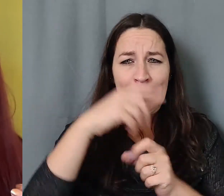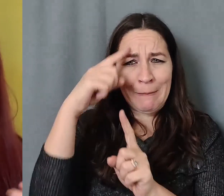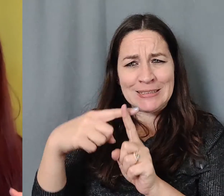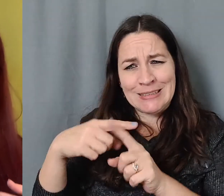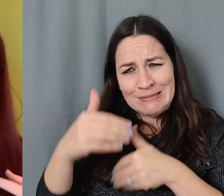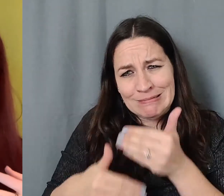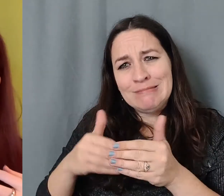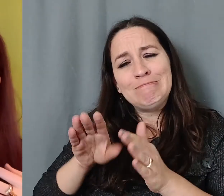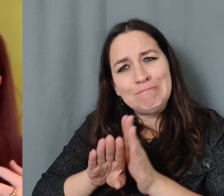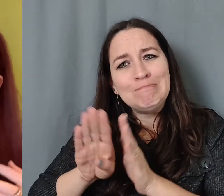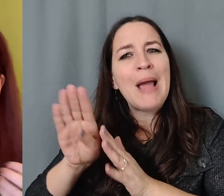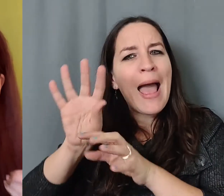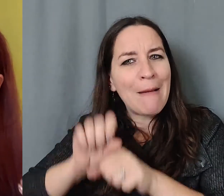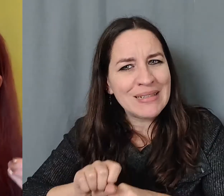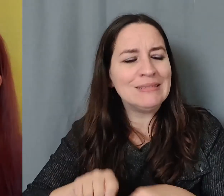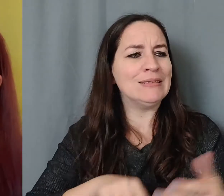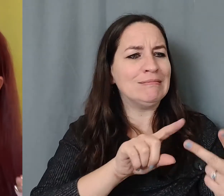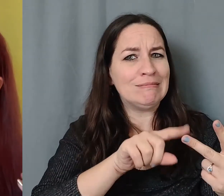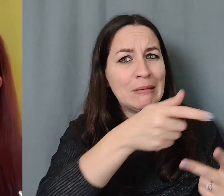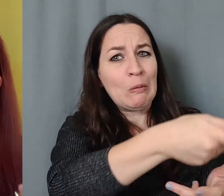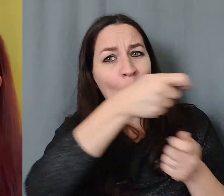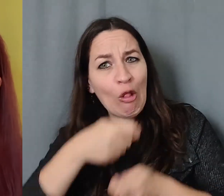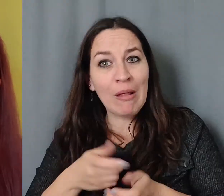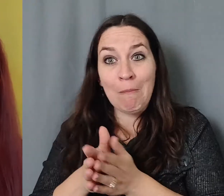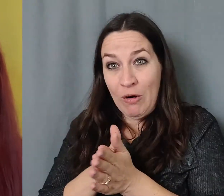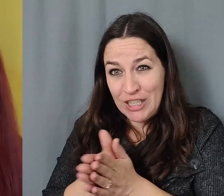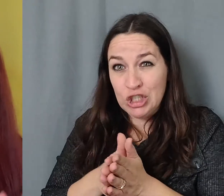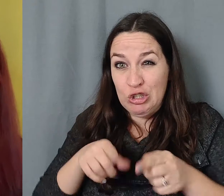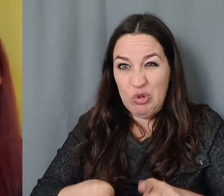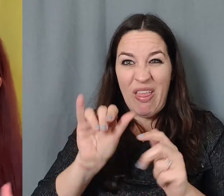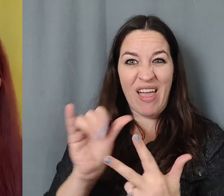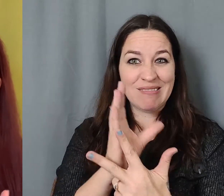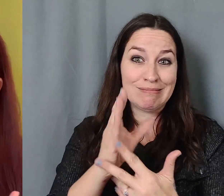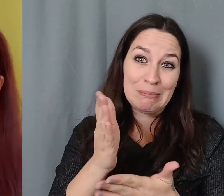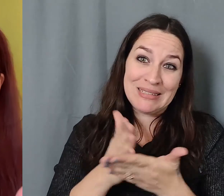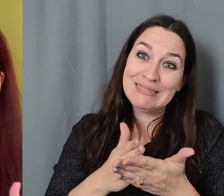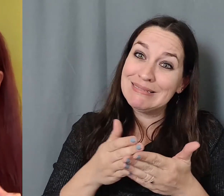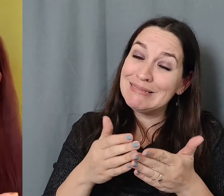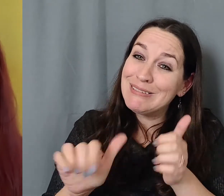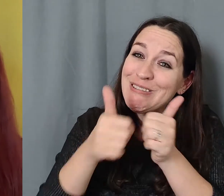building. You're going to have to tap into that sort of persistence and that motivation piece, which may be a little bit more difficult to maintain.